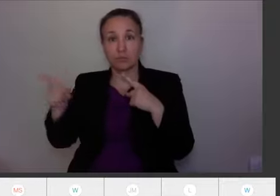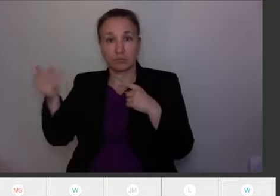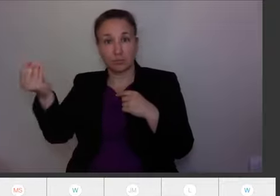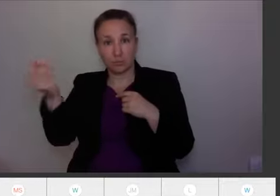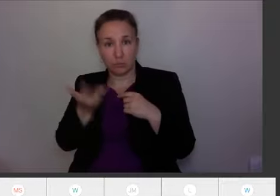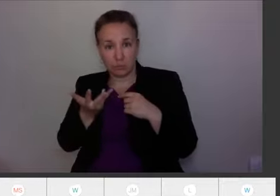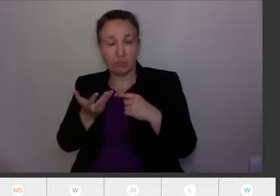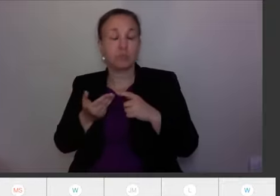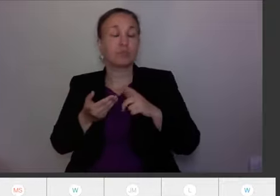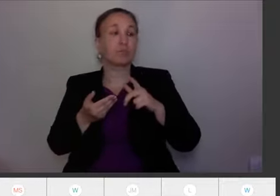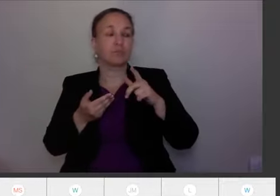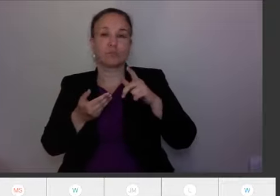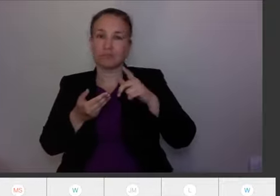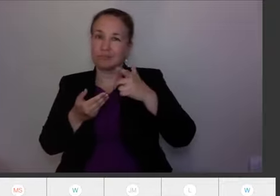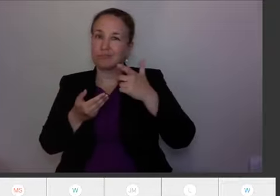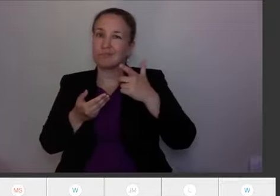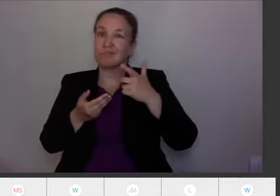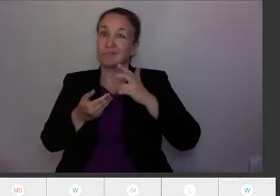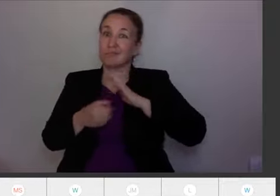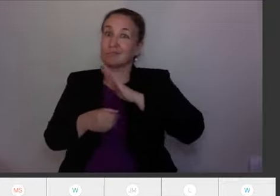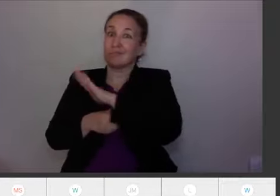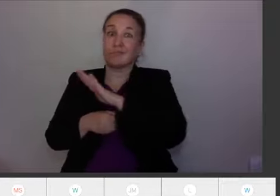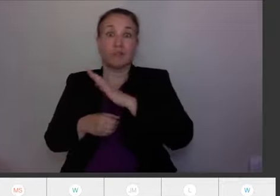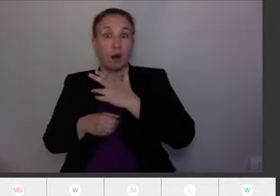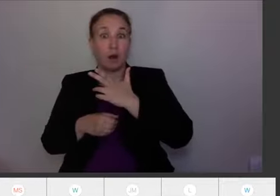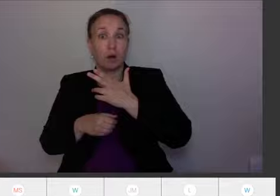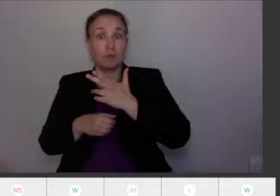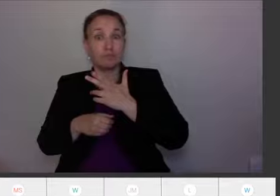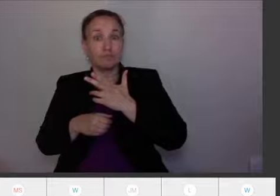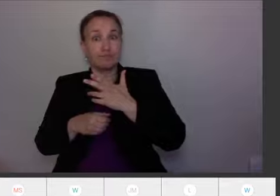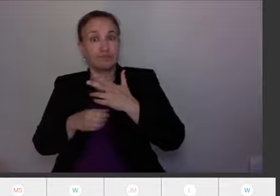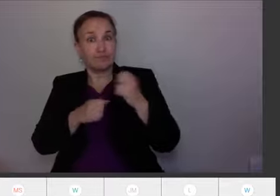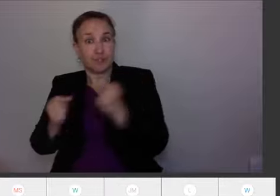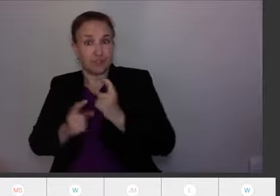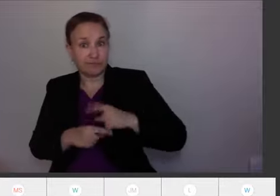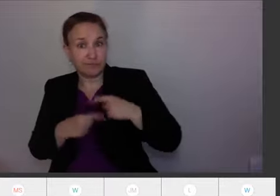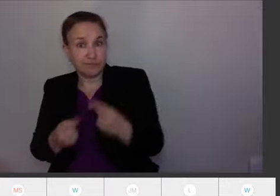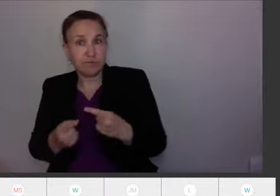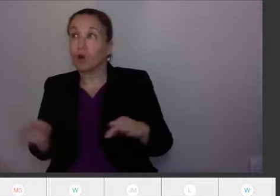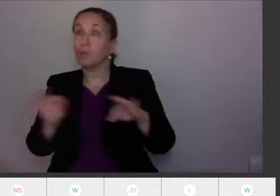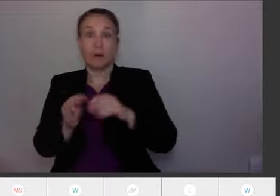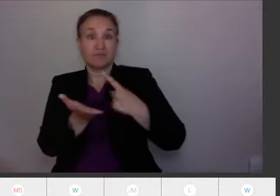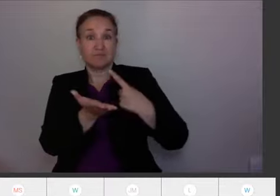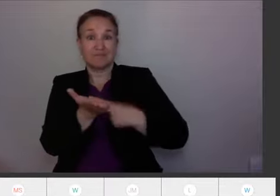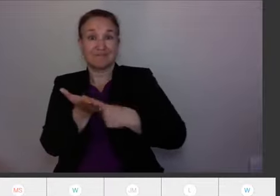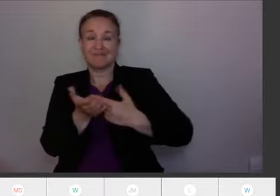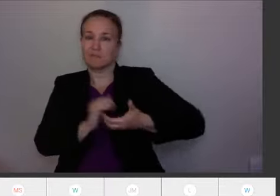as has been the practice this whole time that there would be a collaborative discussion between their office